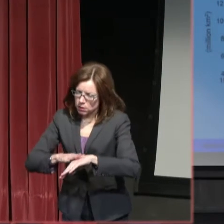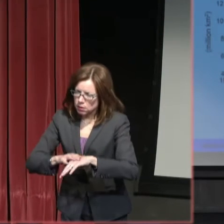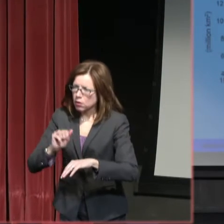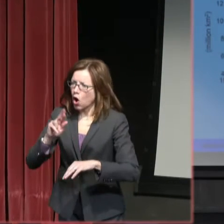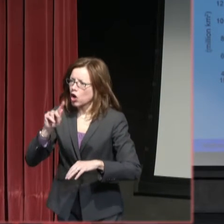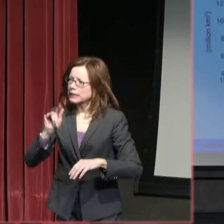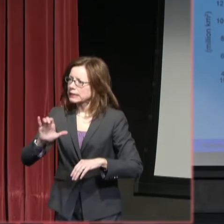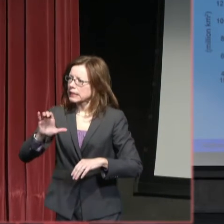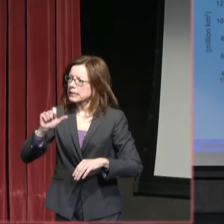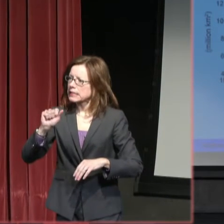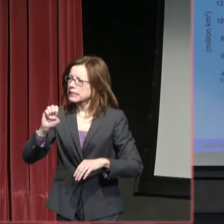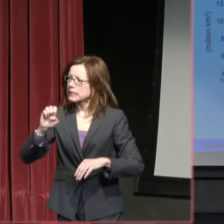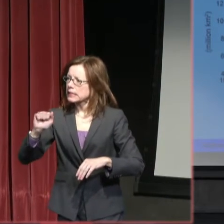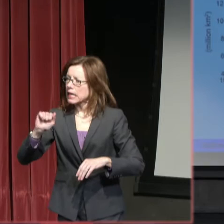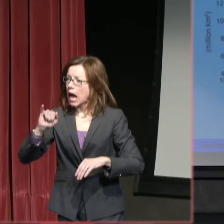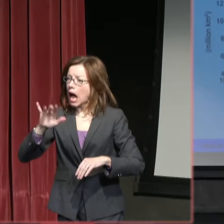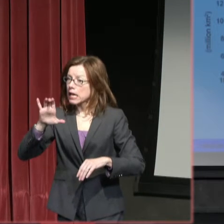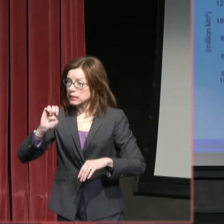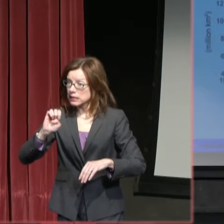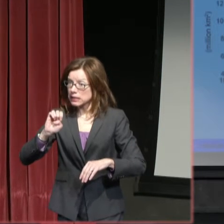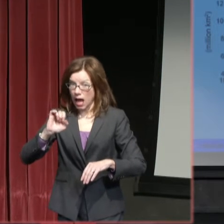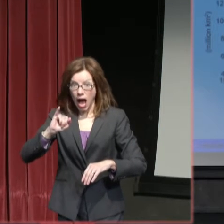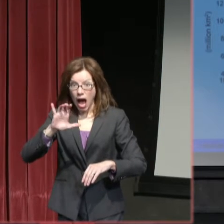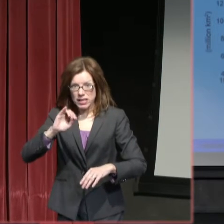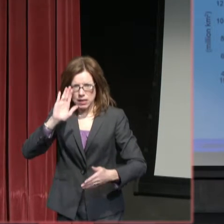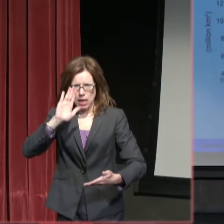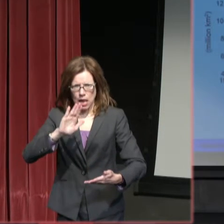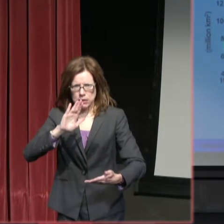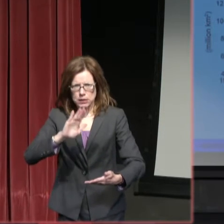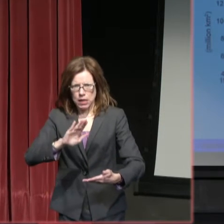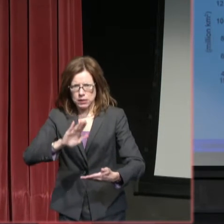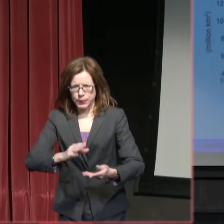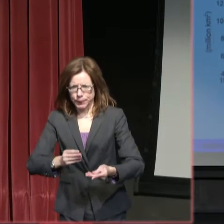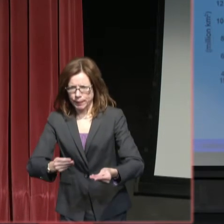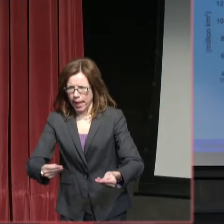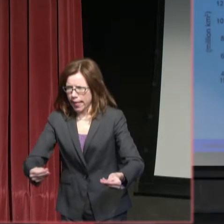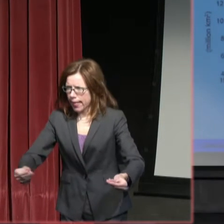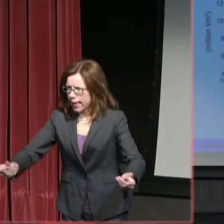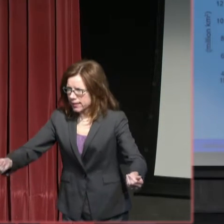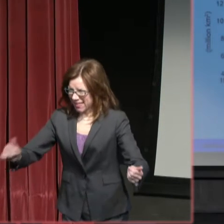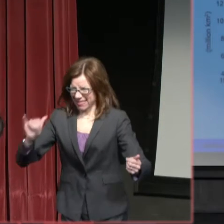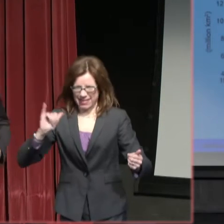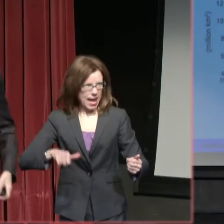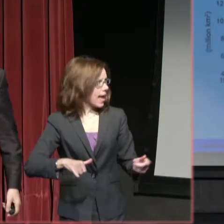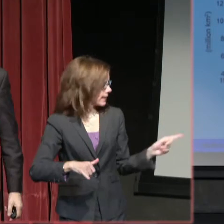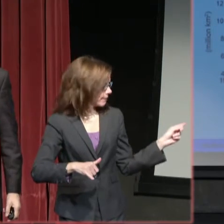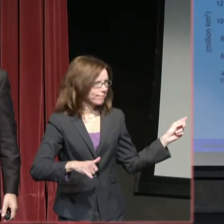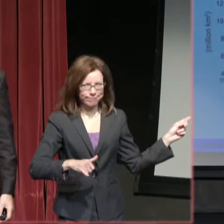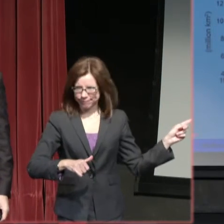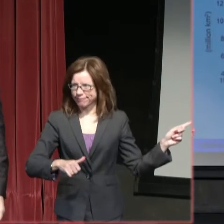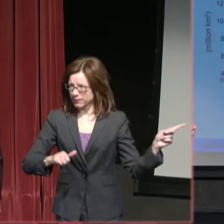is decreasing year on year. That's shown in the bottom left. So it's not just about temperature,